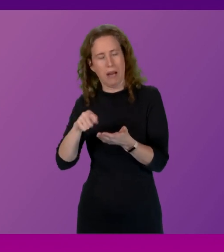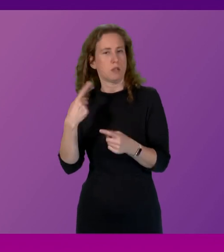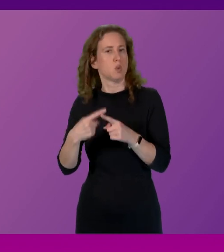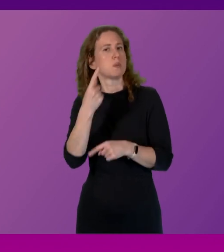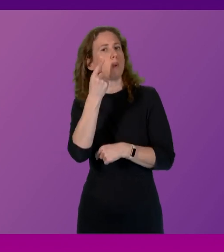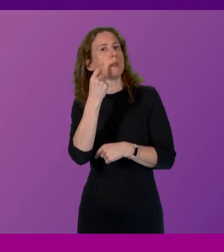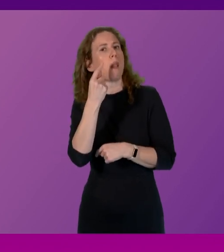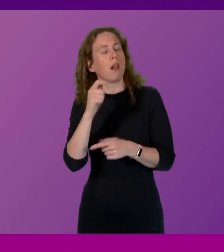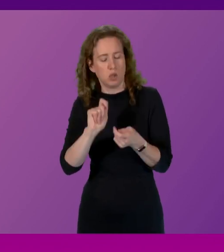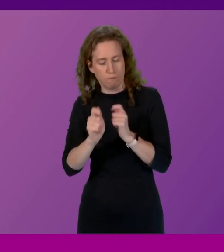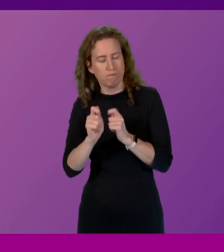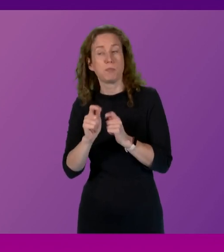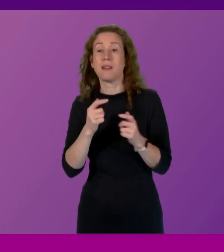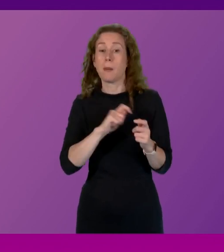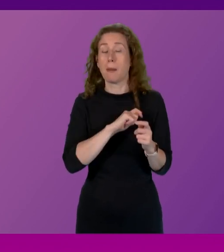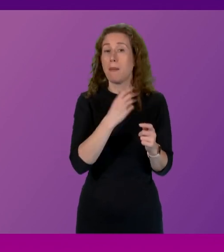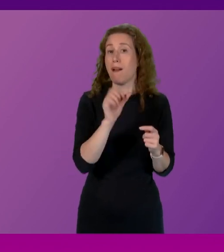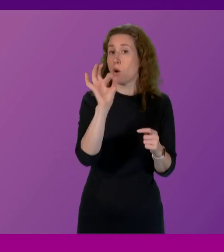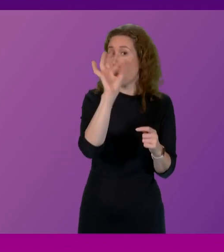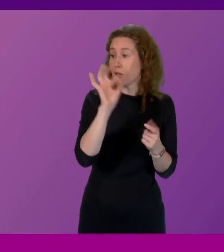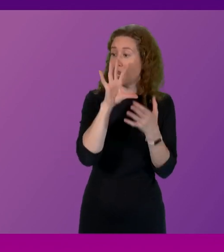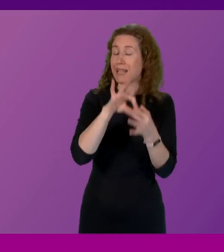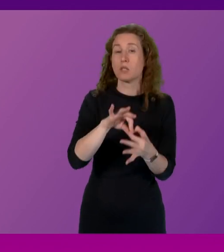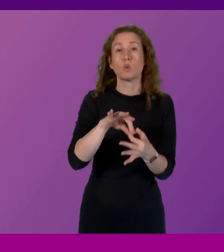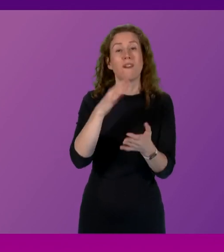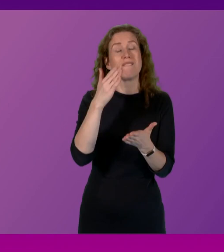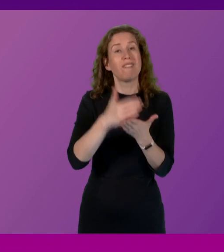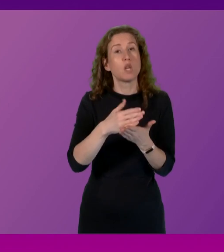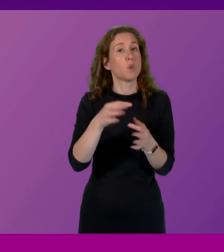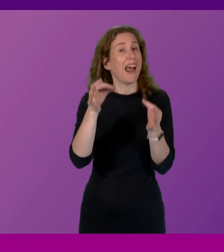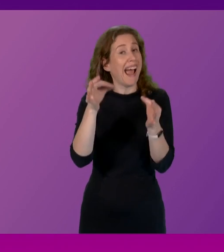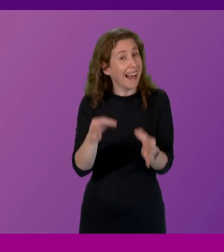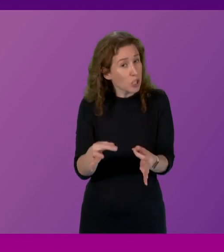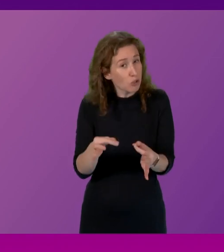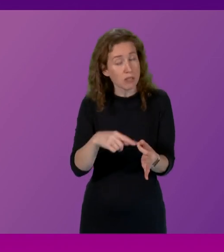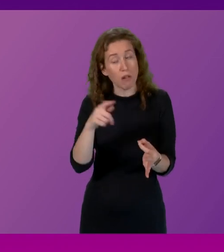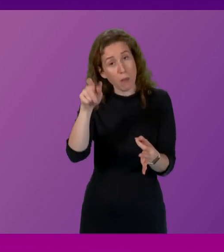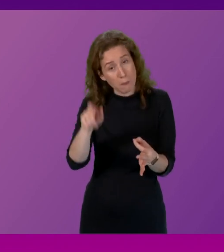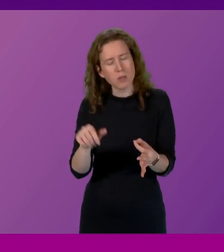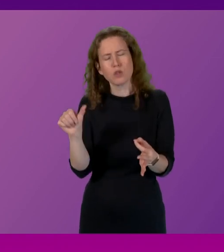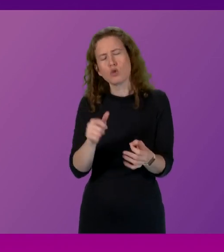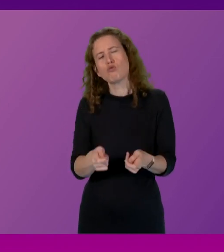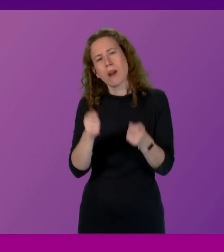If a member has a question about the factual accuracy of another member’s contribution, they should raise it with that member.